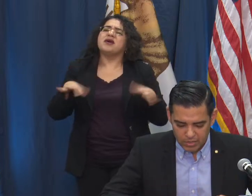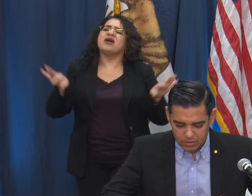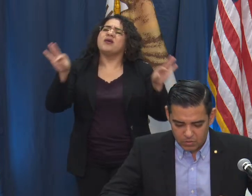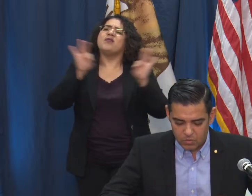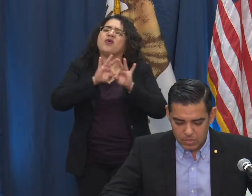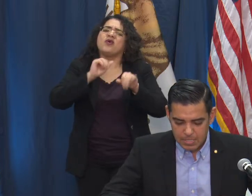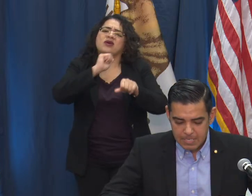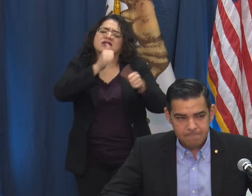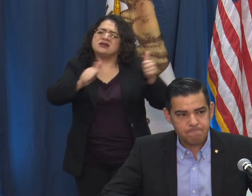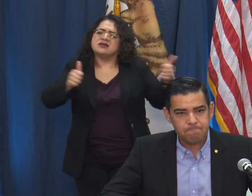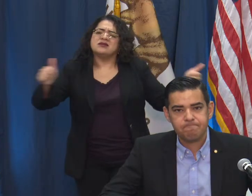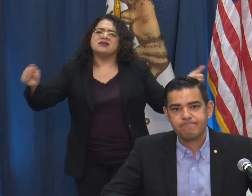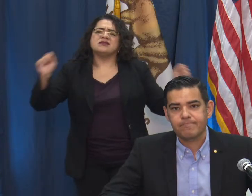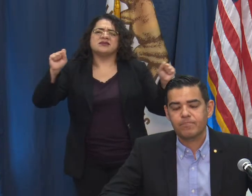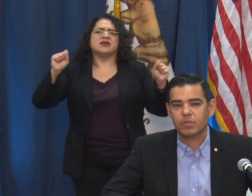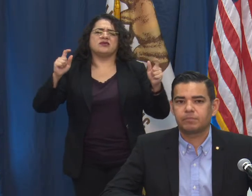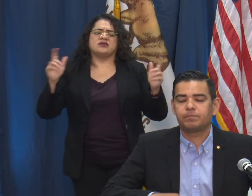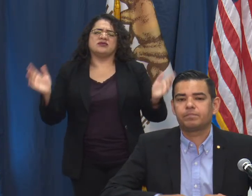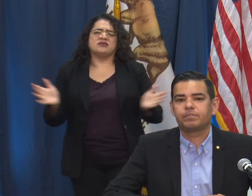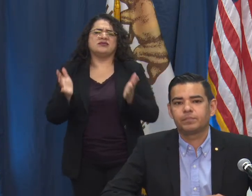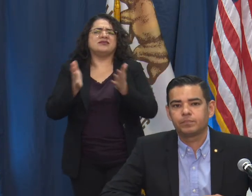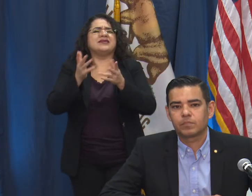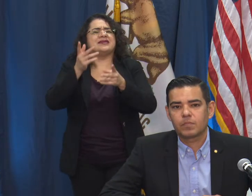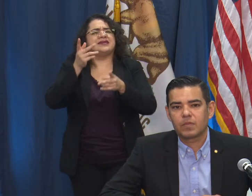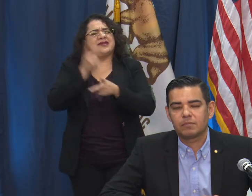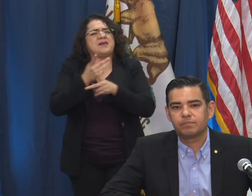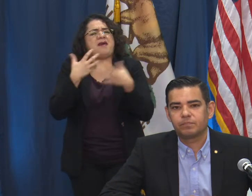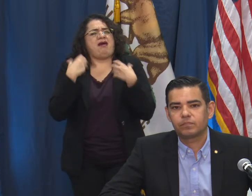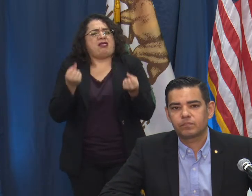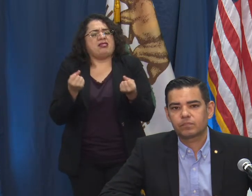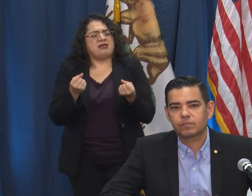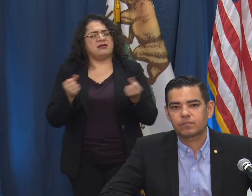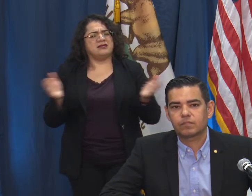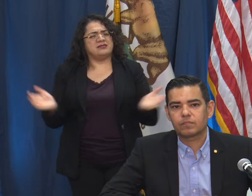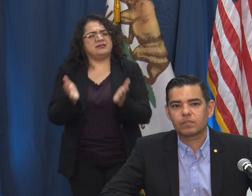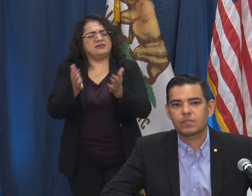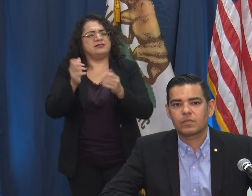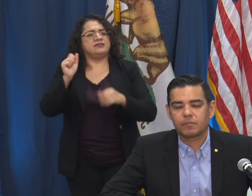to do. Mayor before you wrap up here I know this morning you are over Lola's